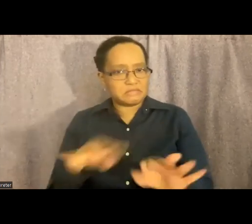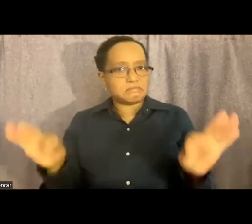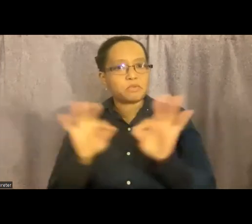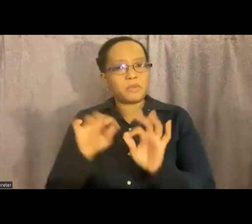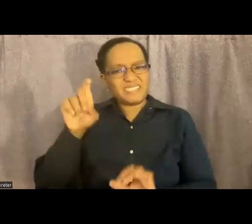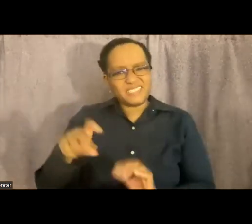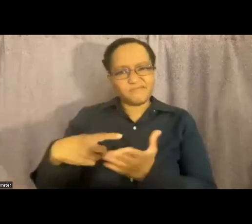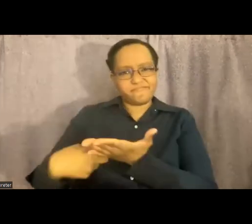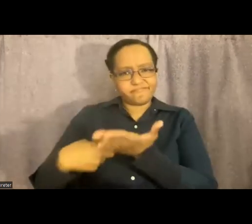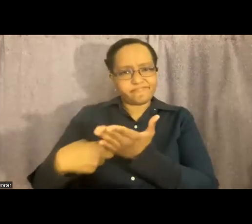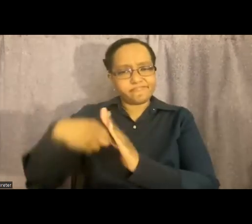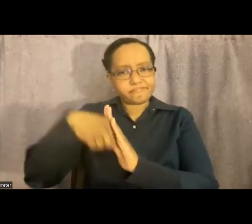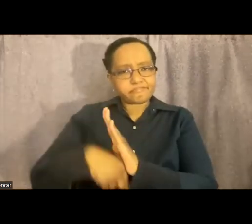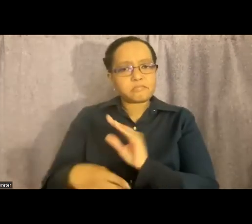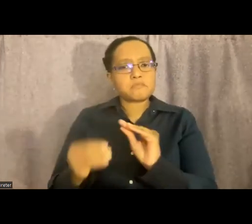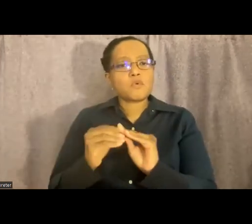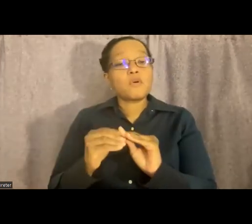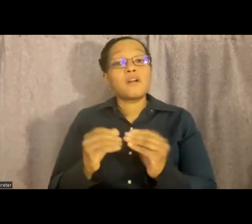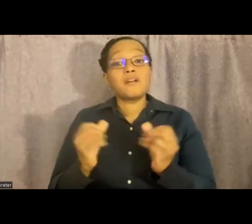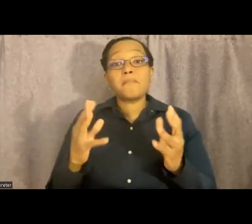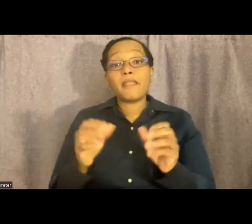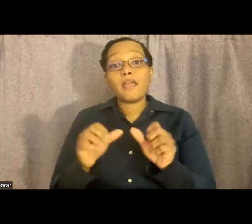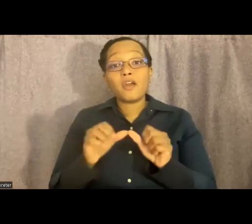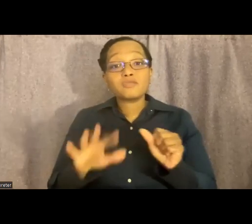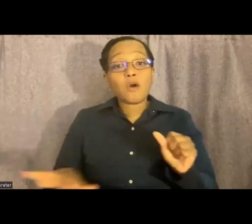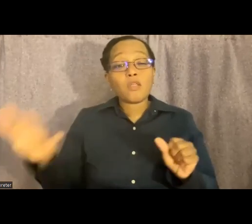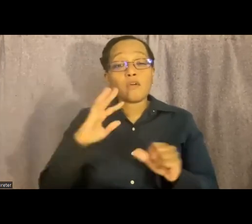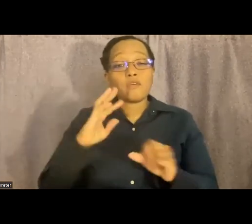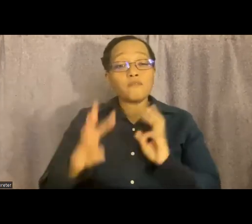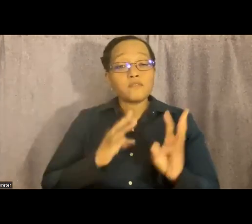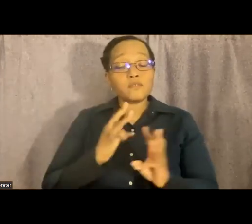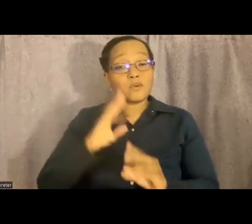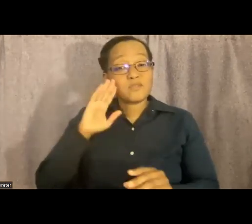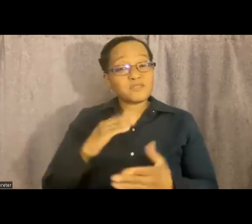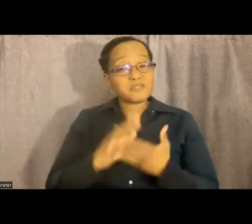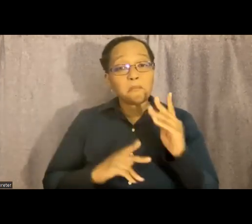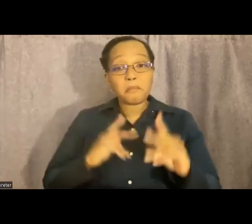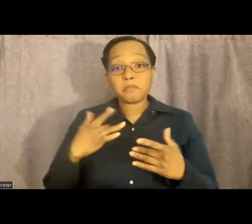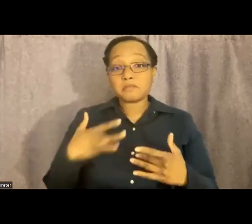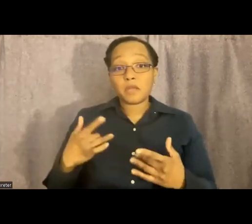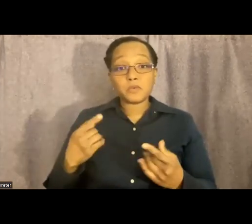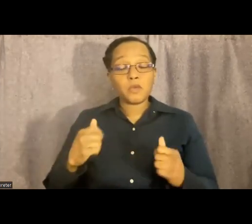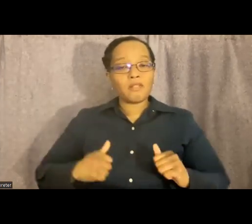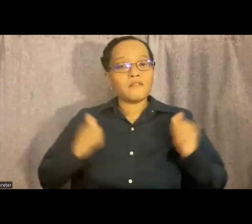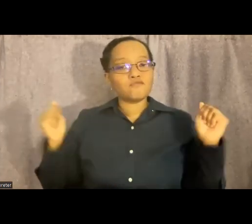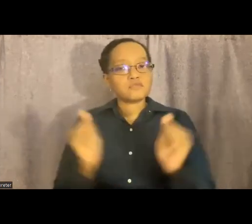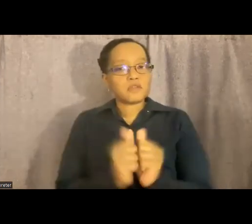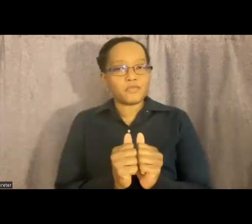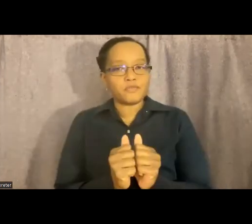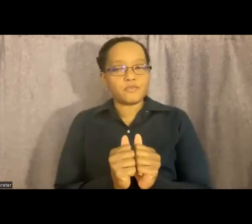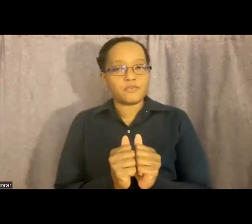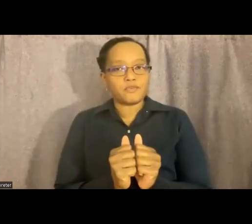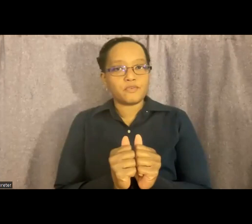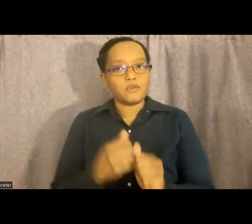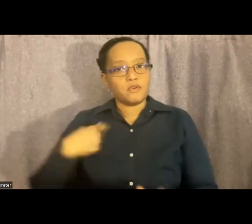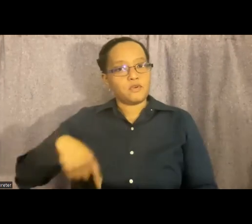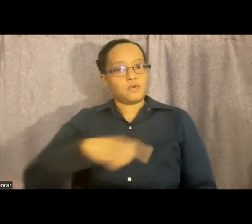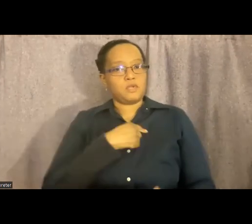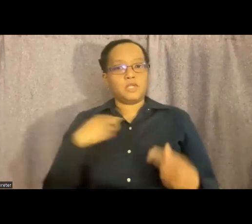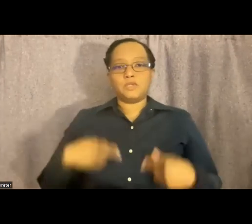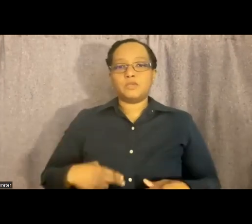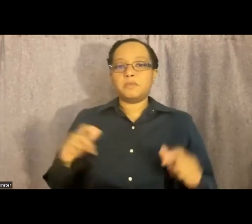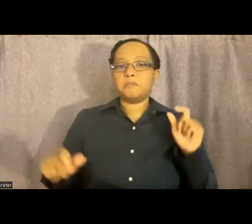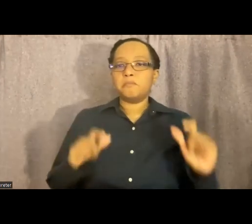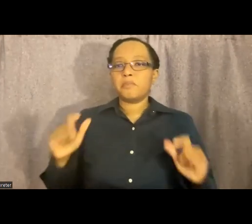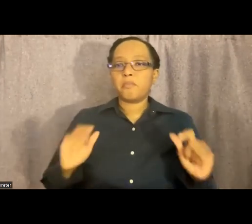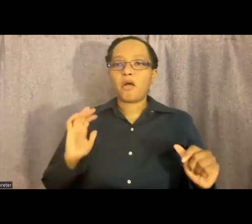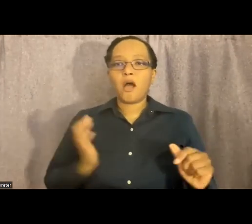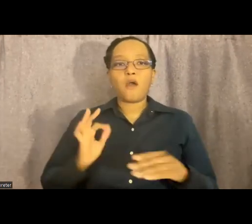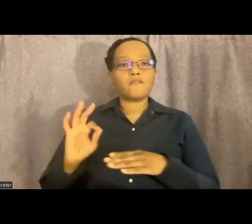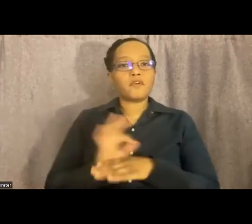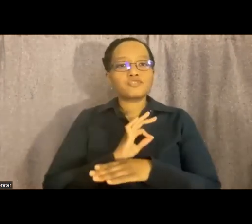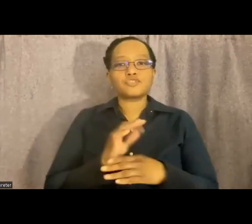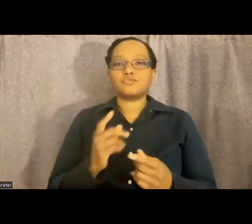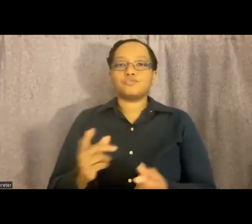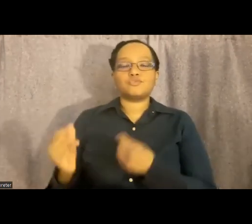In many parts of the world , people live together and as humans, how we function is socialization